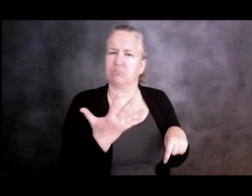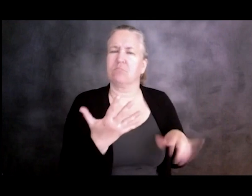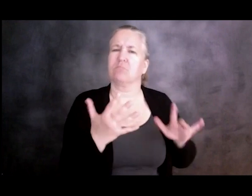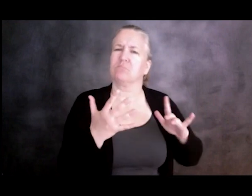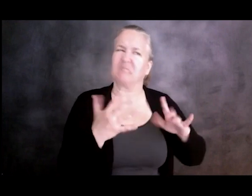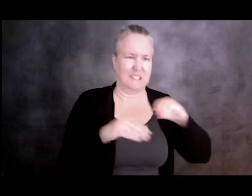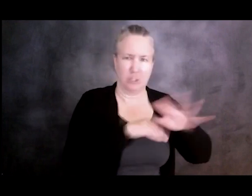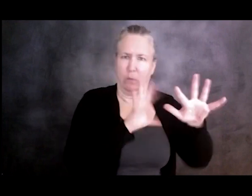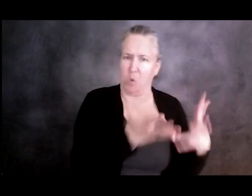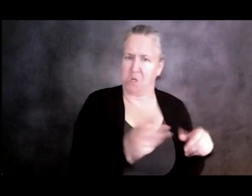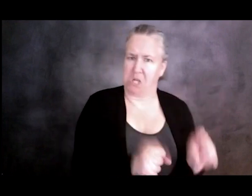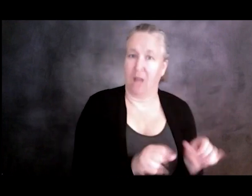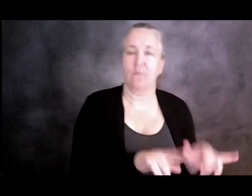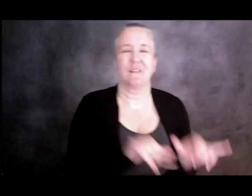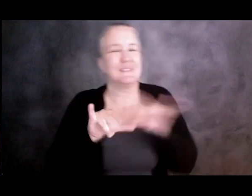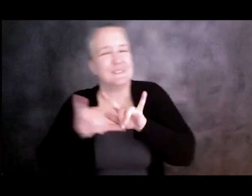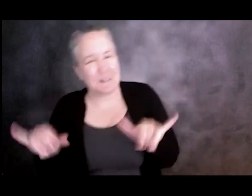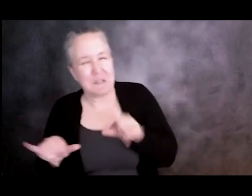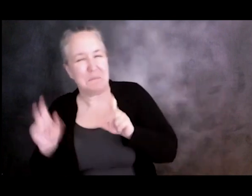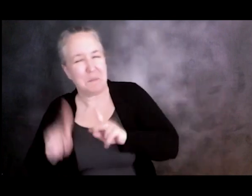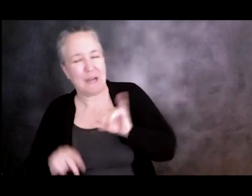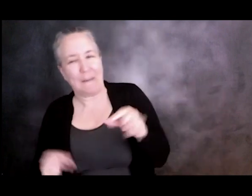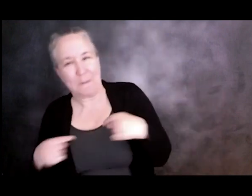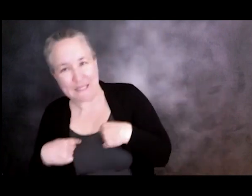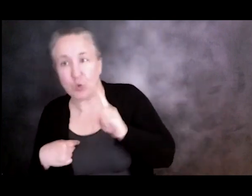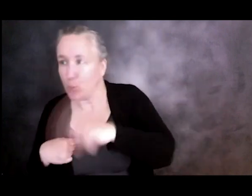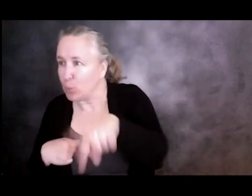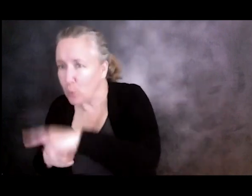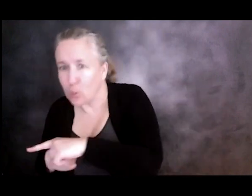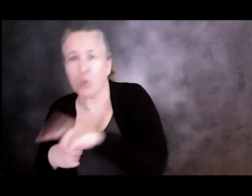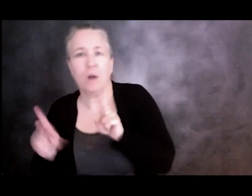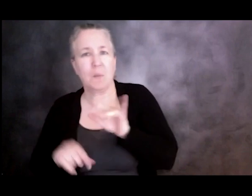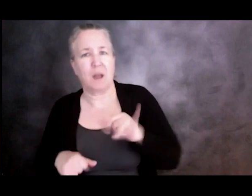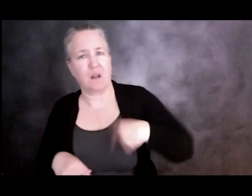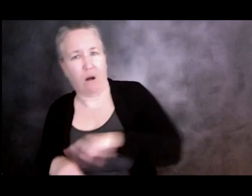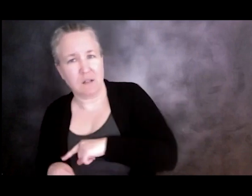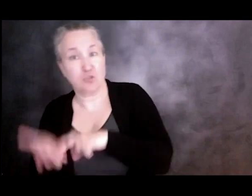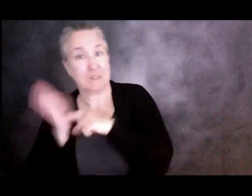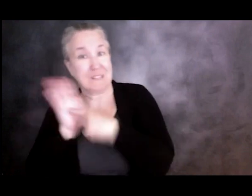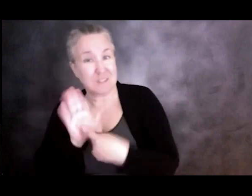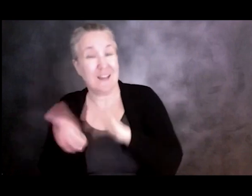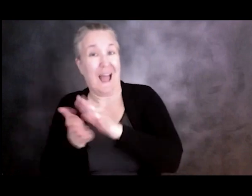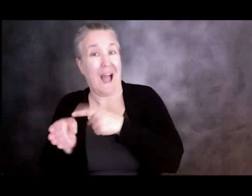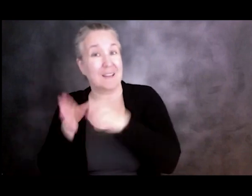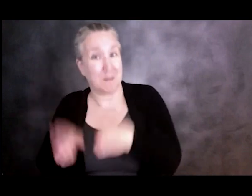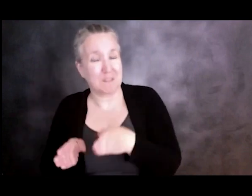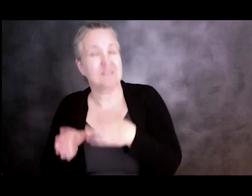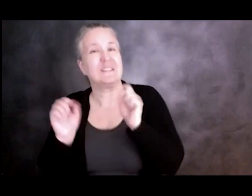And I don't know if you also are writing creative nonfiction, but we need people like us to also demonstrate that academics can write in other ways as well.